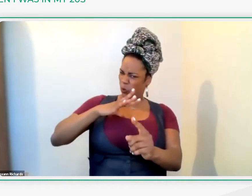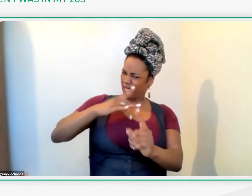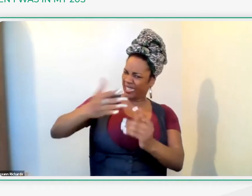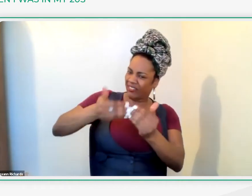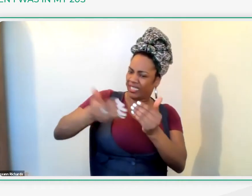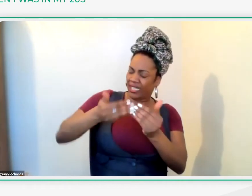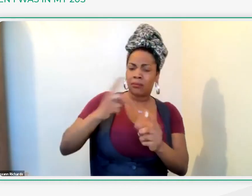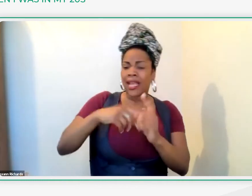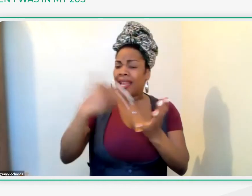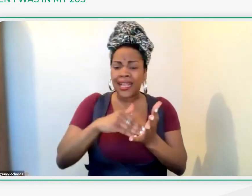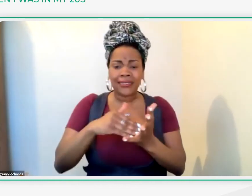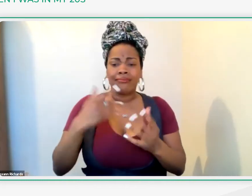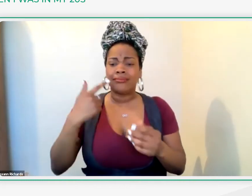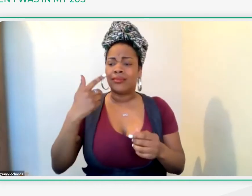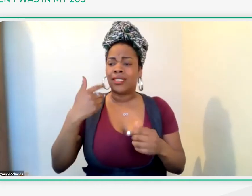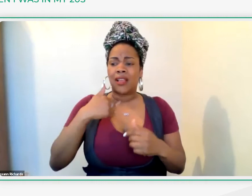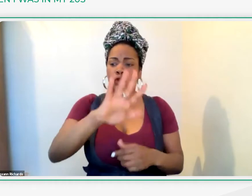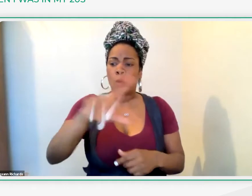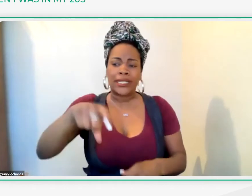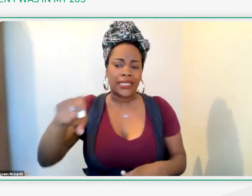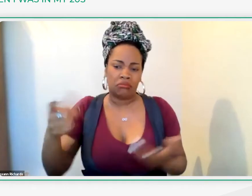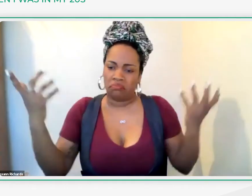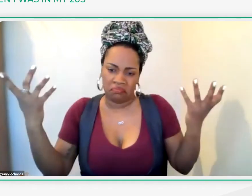And it's convenient, I will say: national banks.